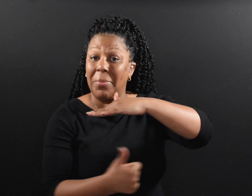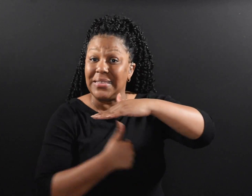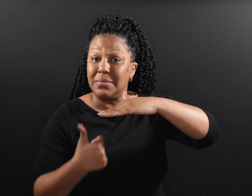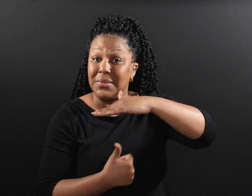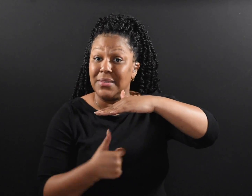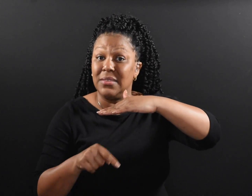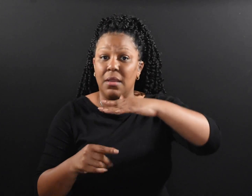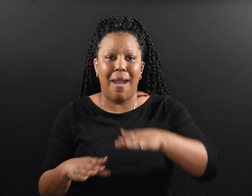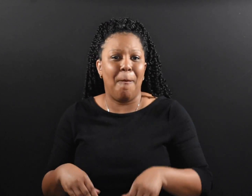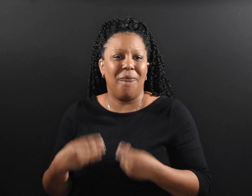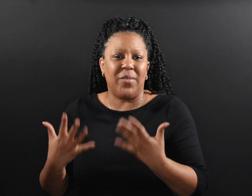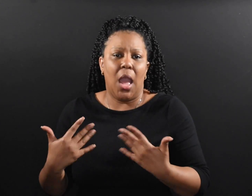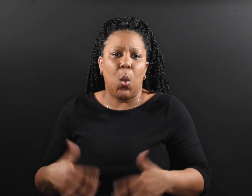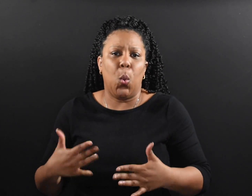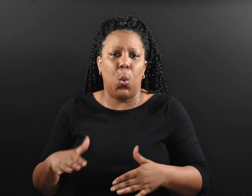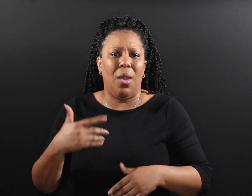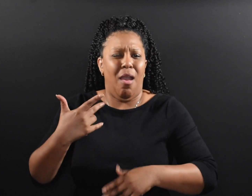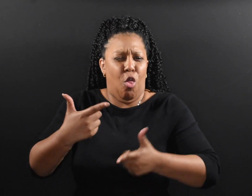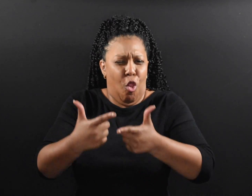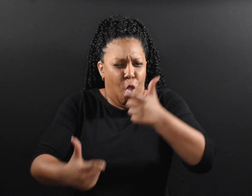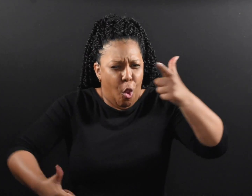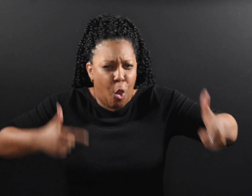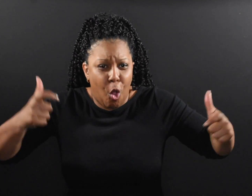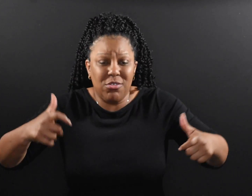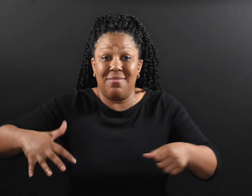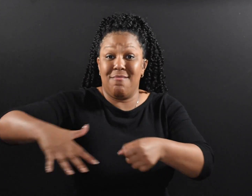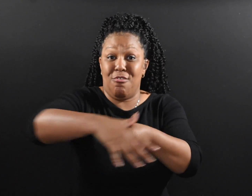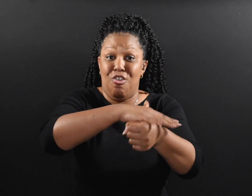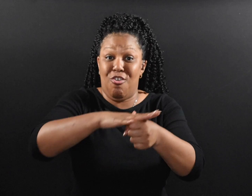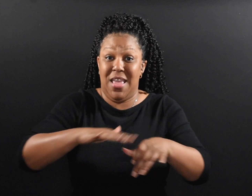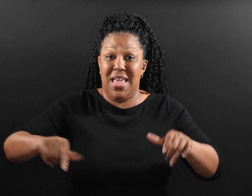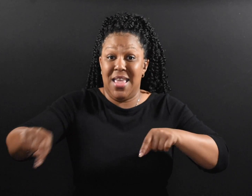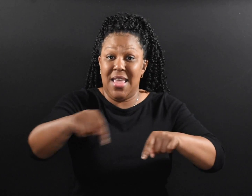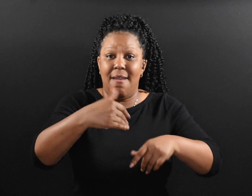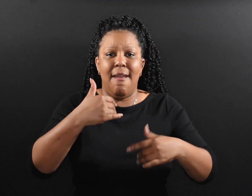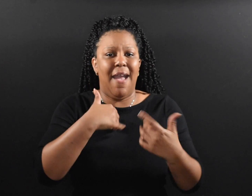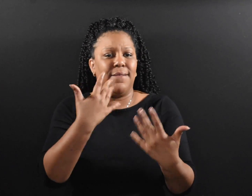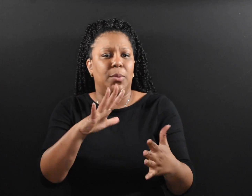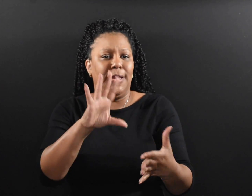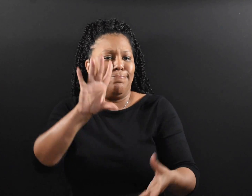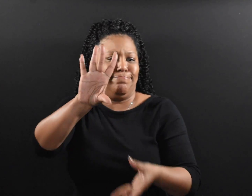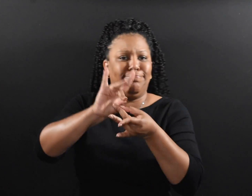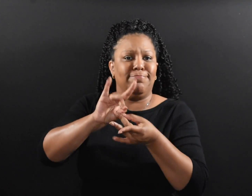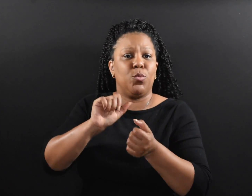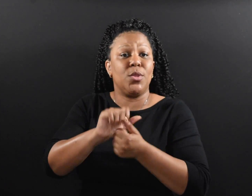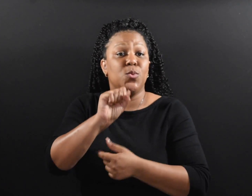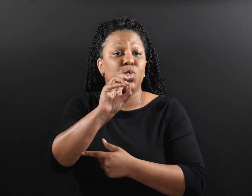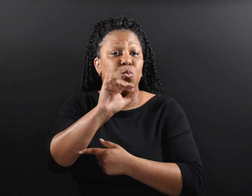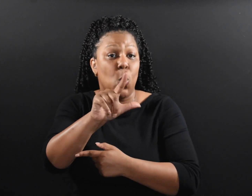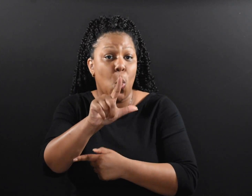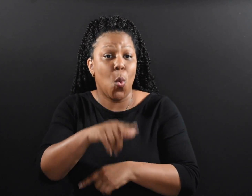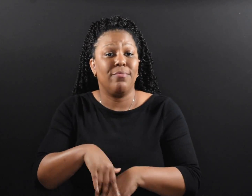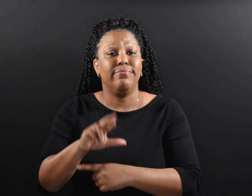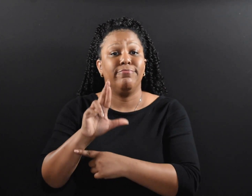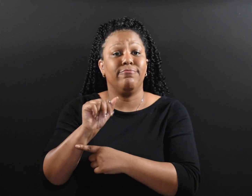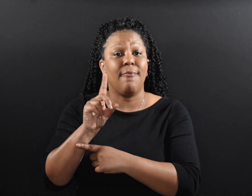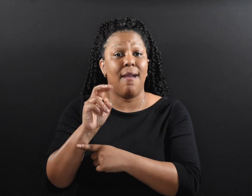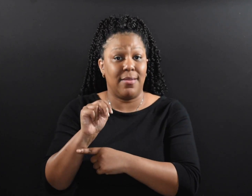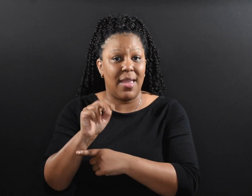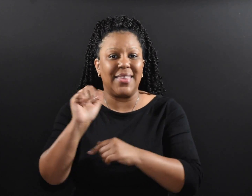A basement provides a large surface area in contact with the soil, and radon can enter through different pathways.